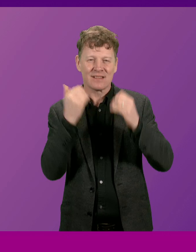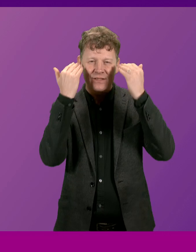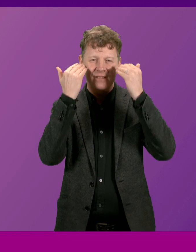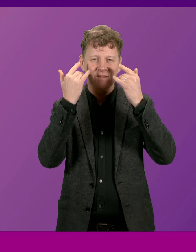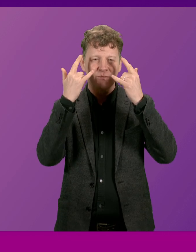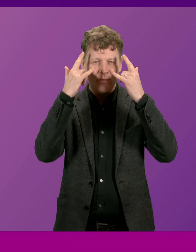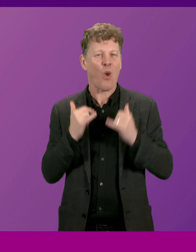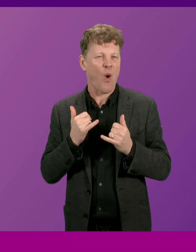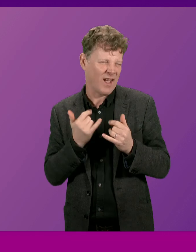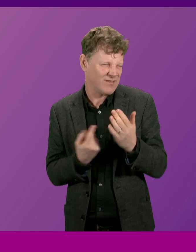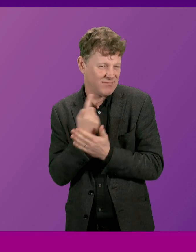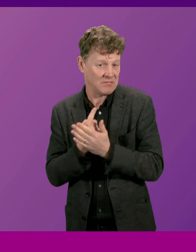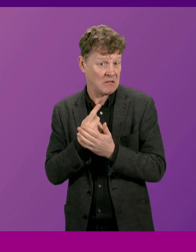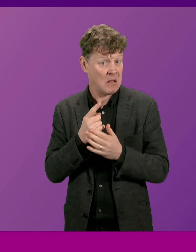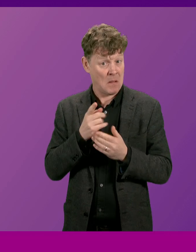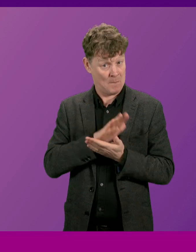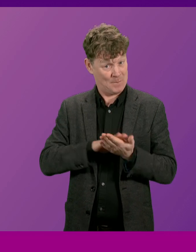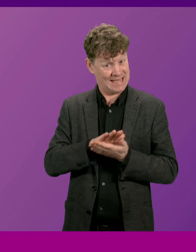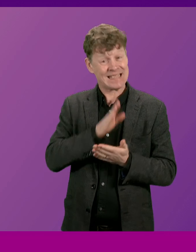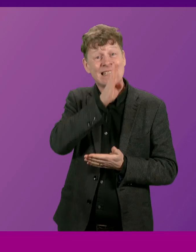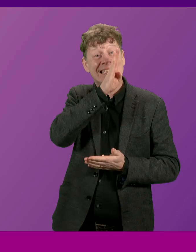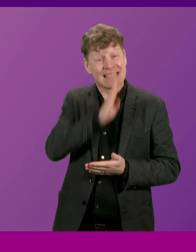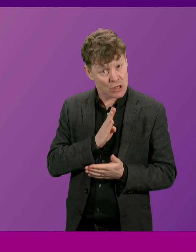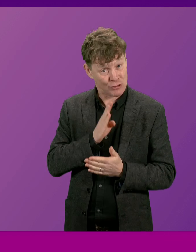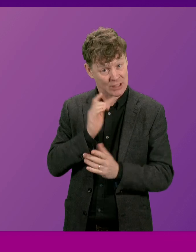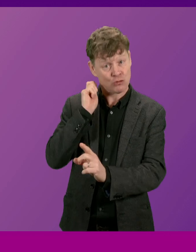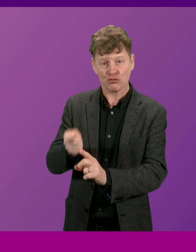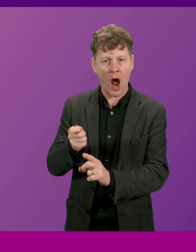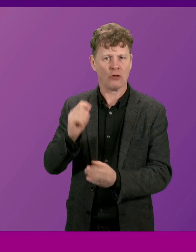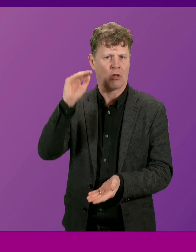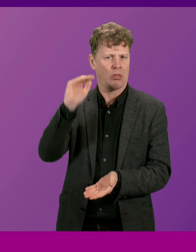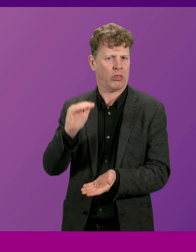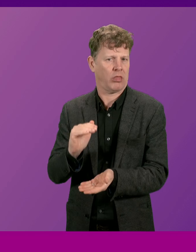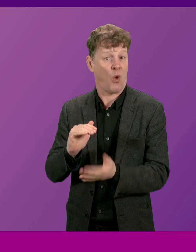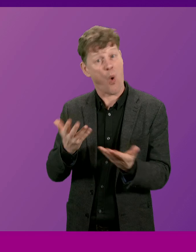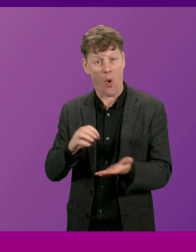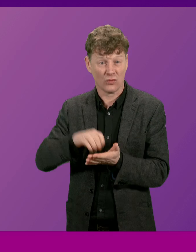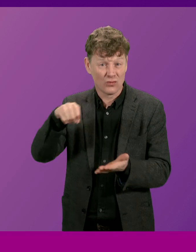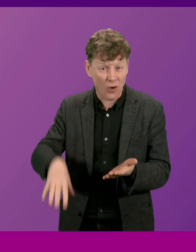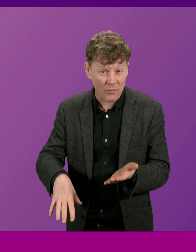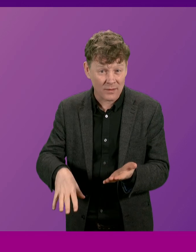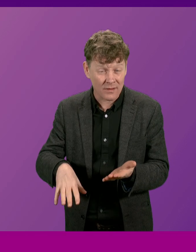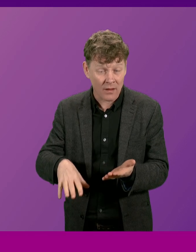result in very serious charges being watered down or dropped altogether, even when the evidence is